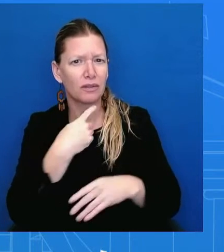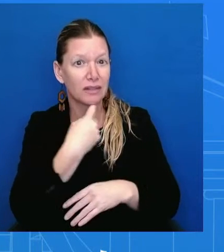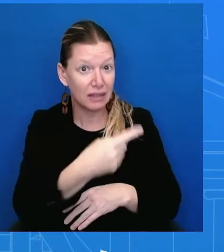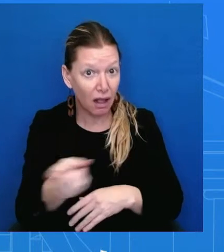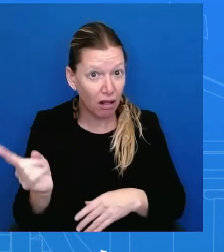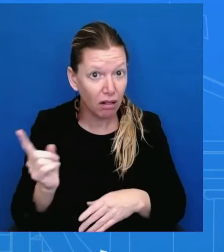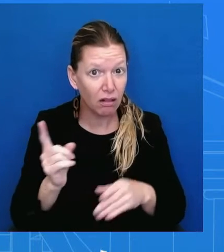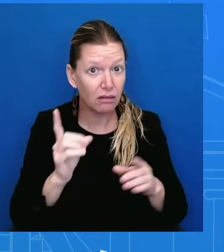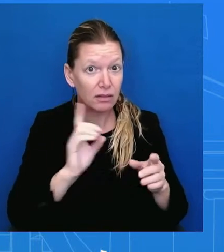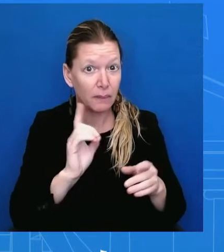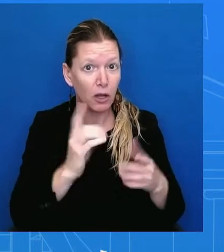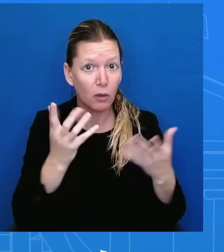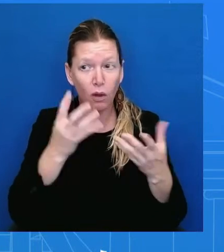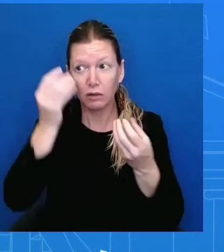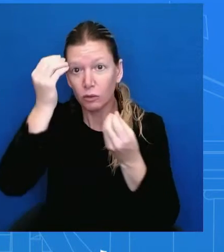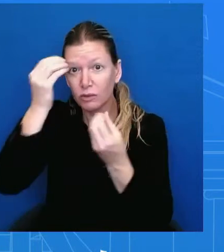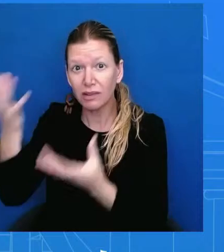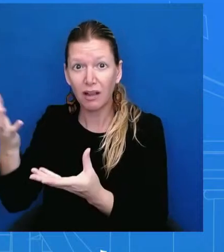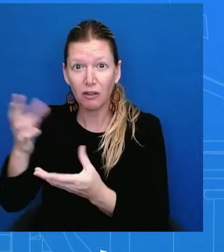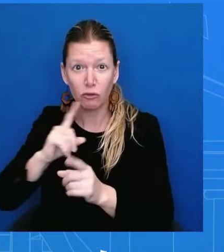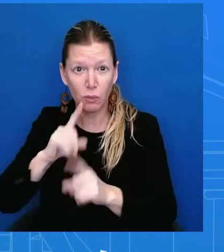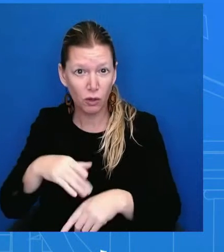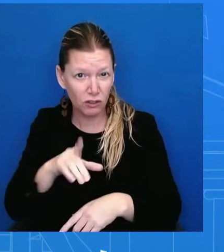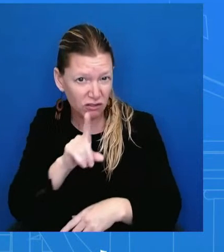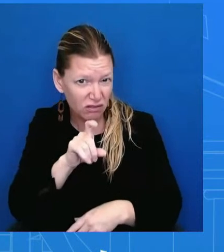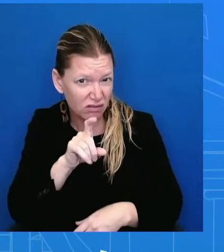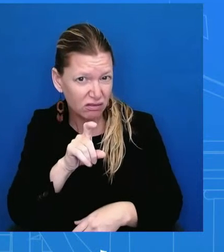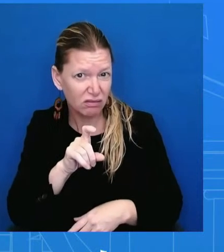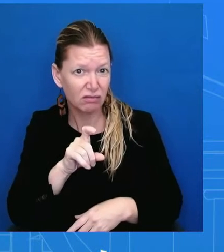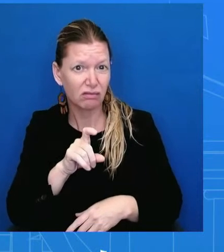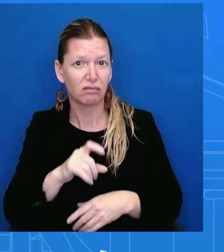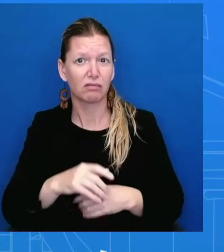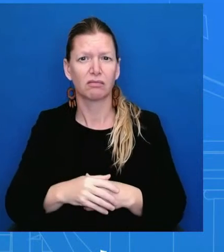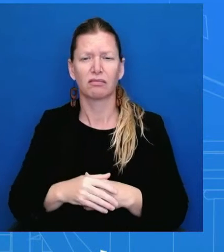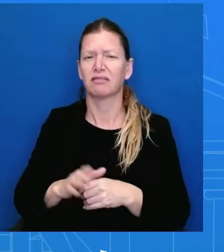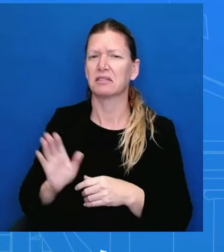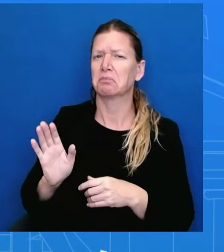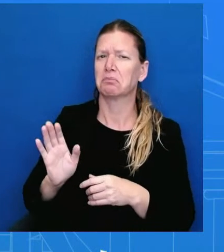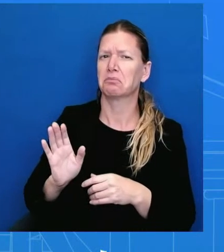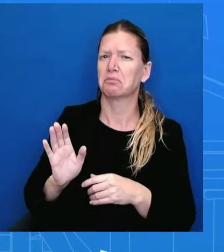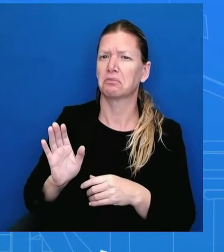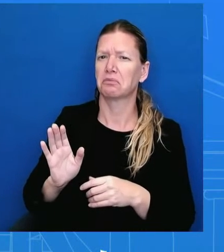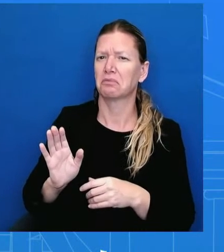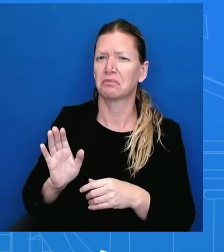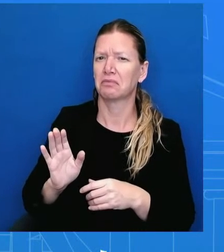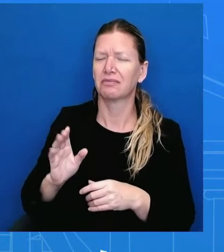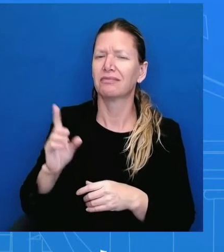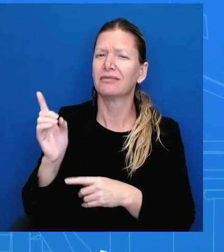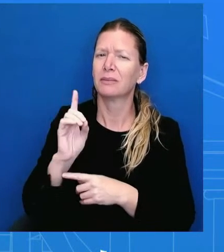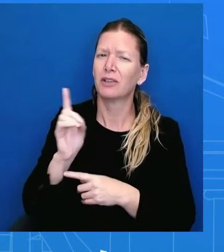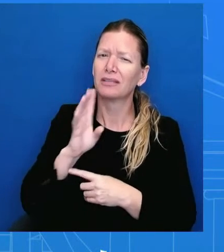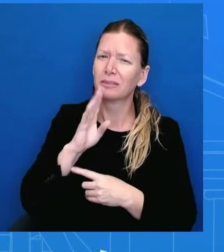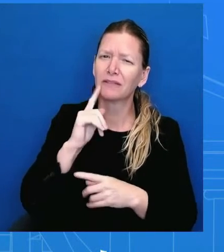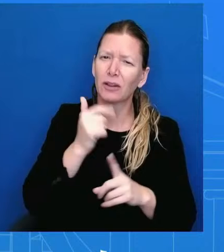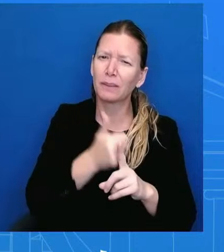I think -- you know, you know how stories work. If there is -- there's a lot of back-and-forth.